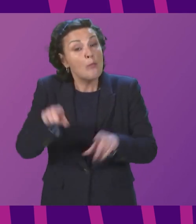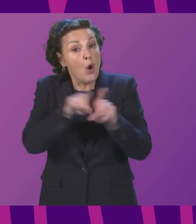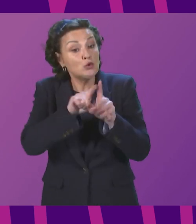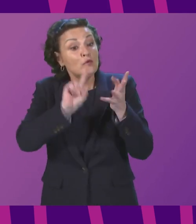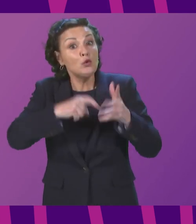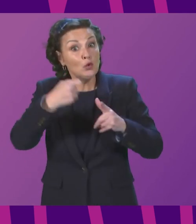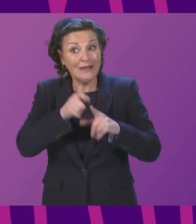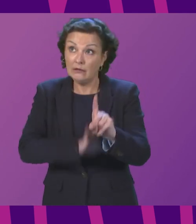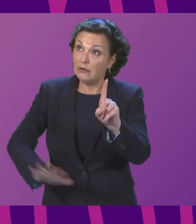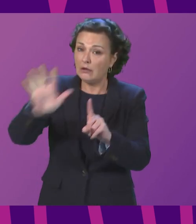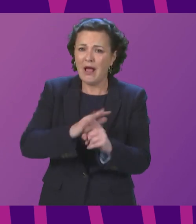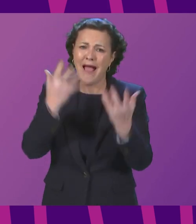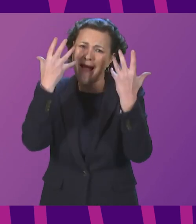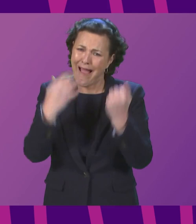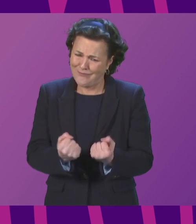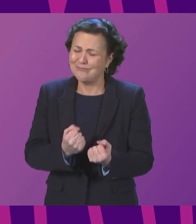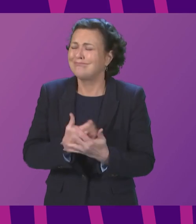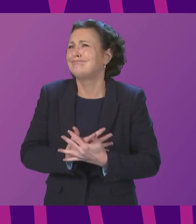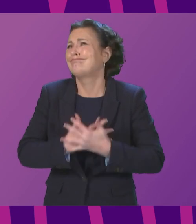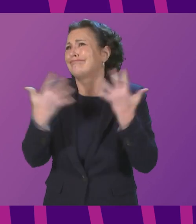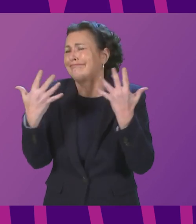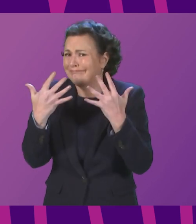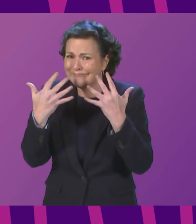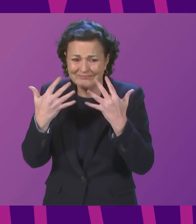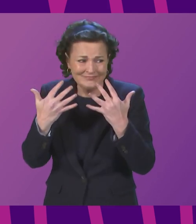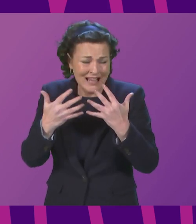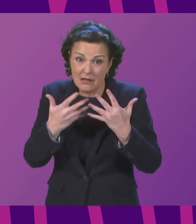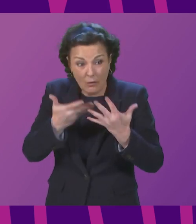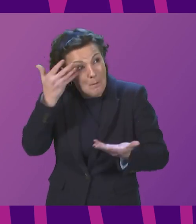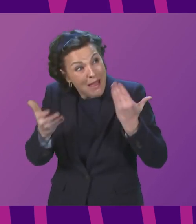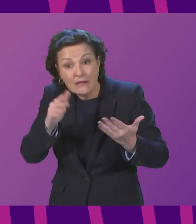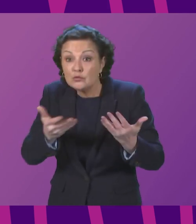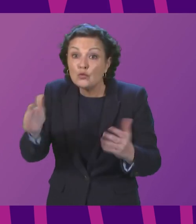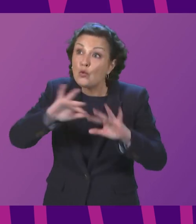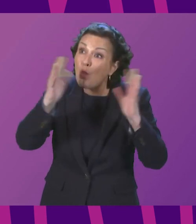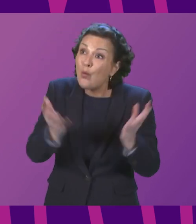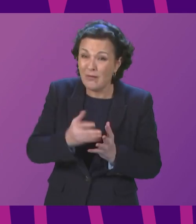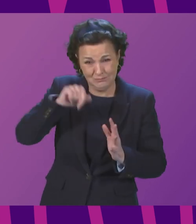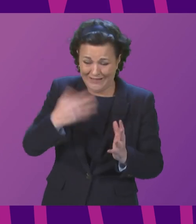the most extensive PCR testing systems in the world. However, with infection levels